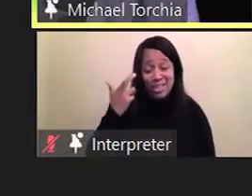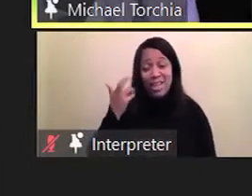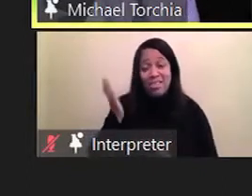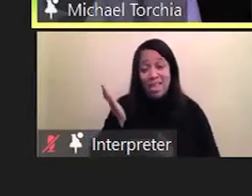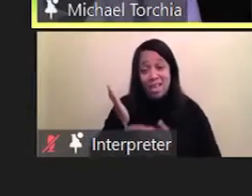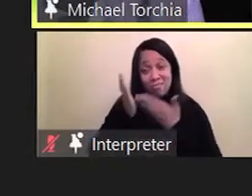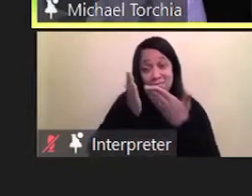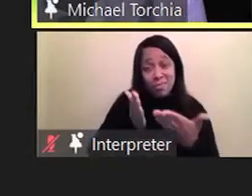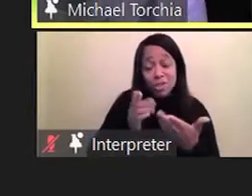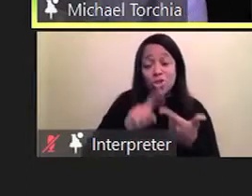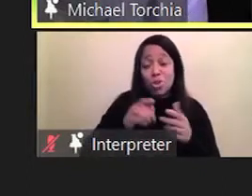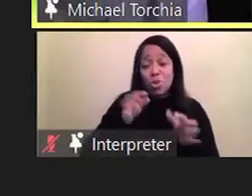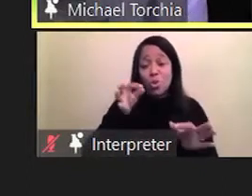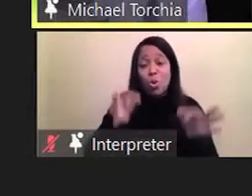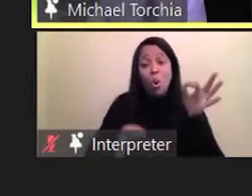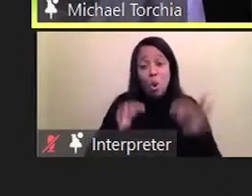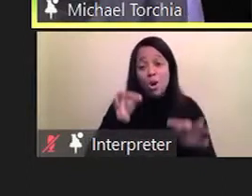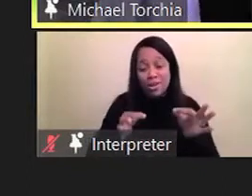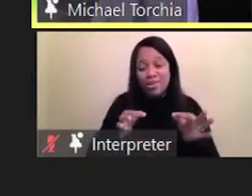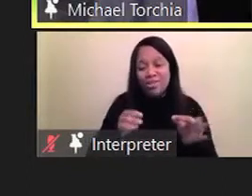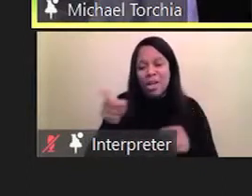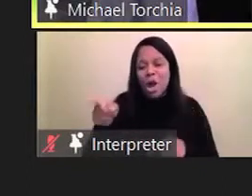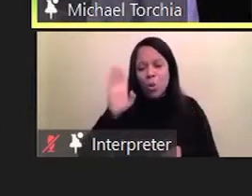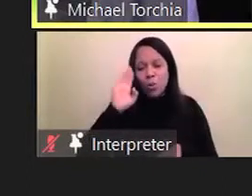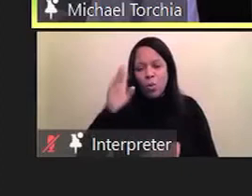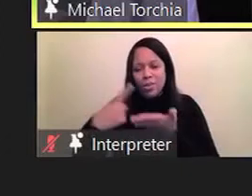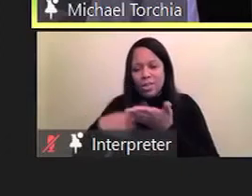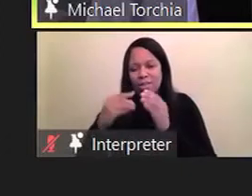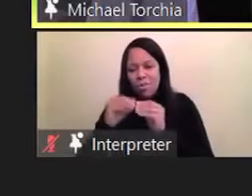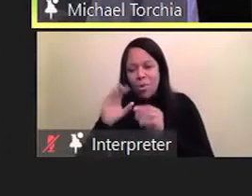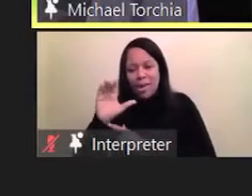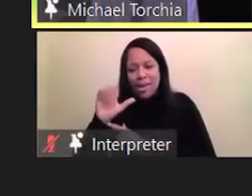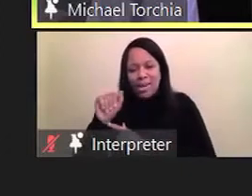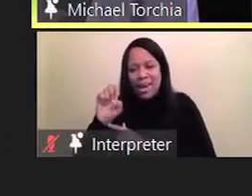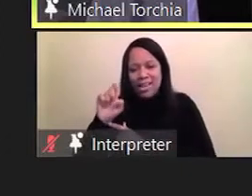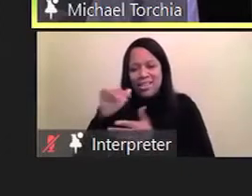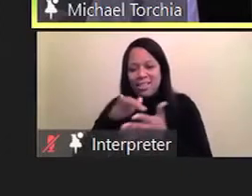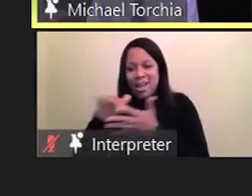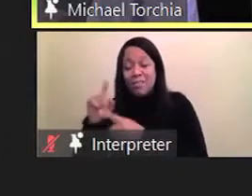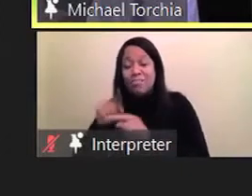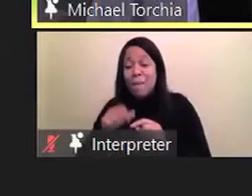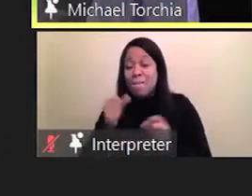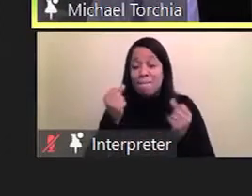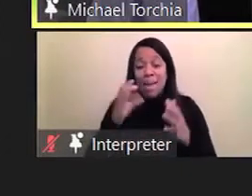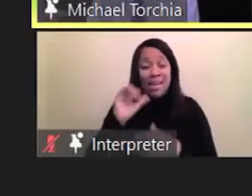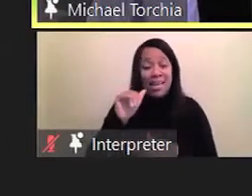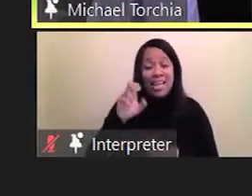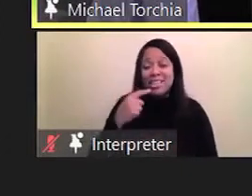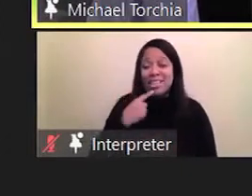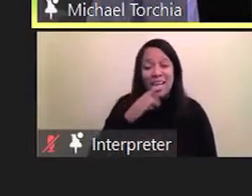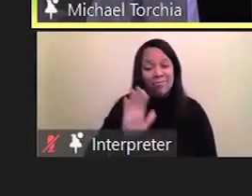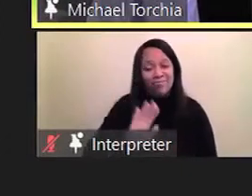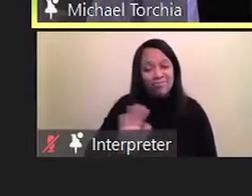And we're going to talk about some case studies a little later. But there's lots of cases out there that say, you have to take into consideration